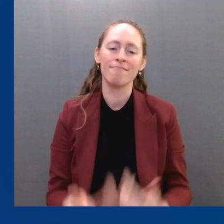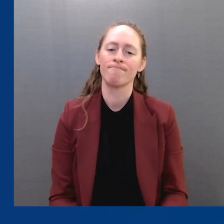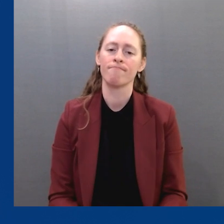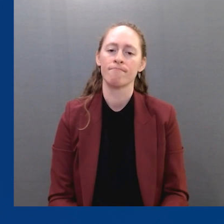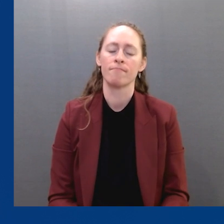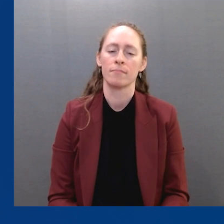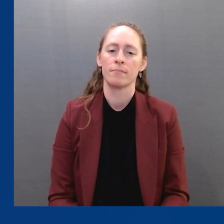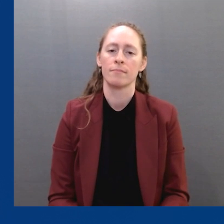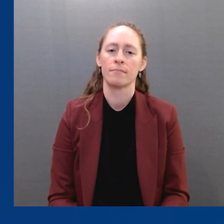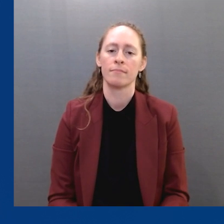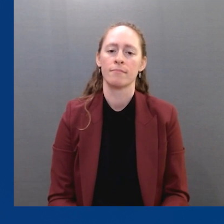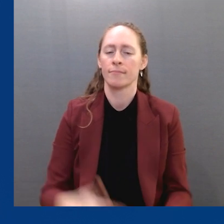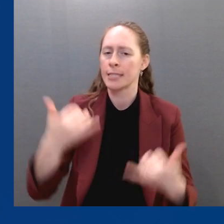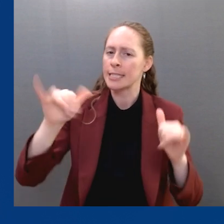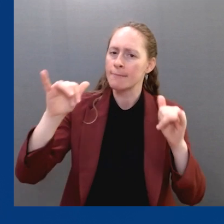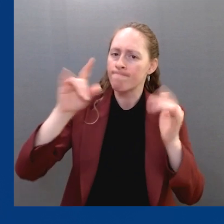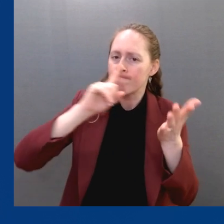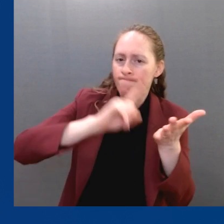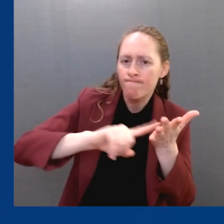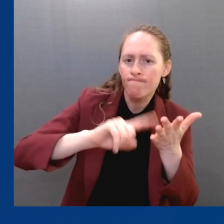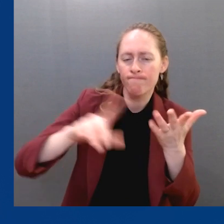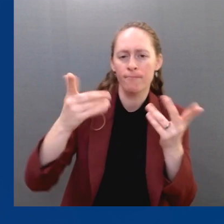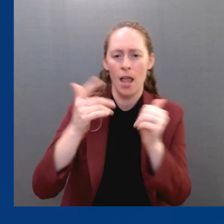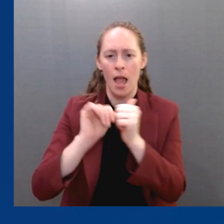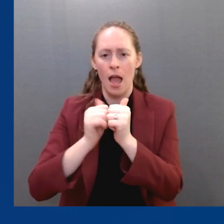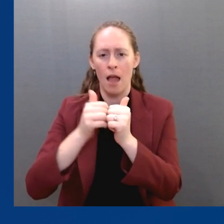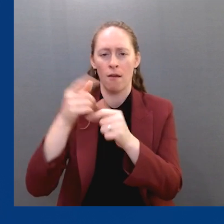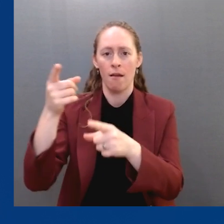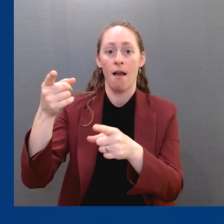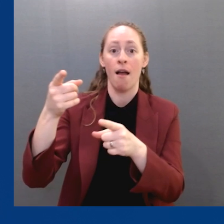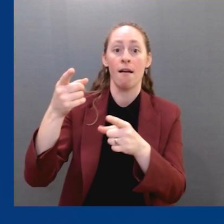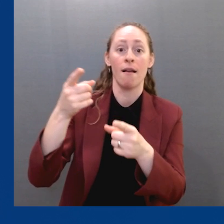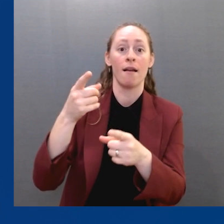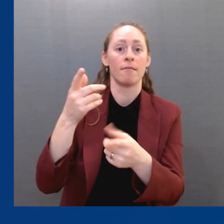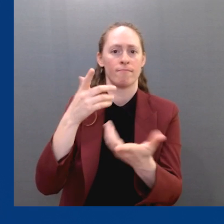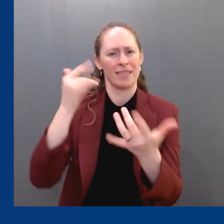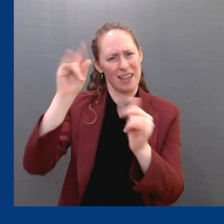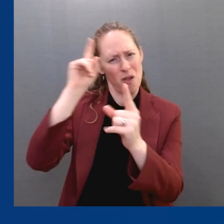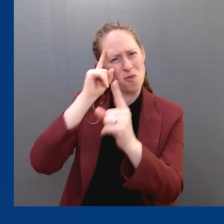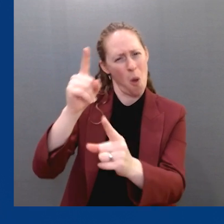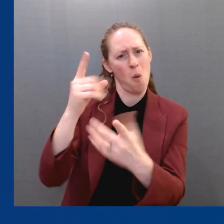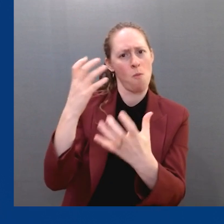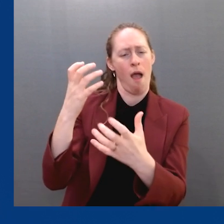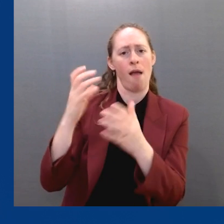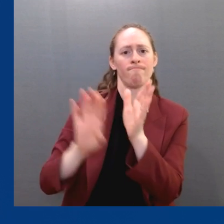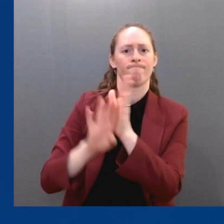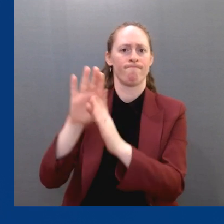on the vaccine effectiveness against BA-4 and 5, we know that vaccine against effectiveness,